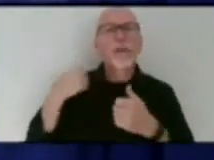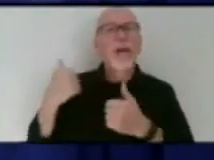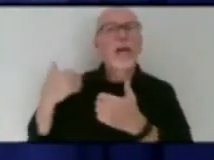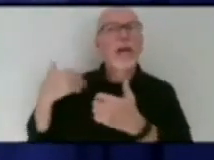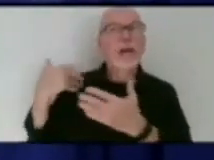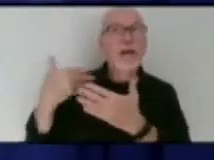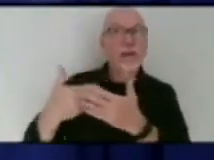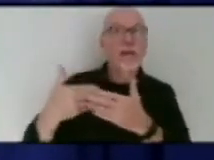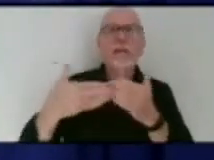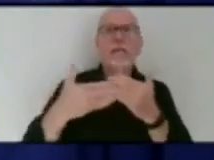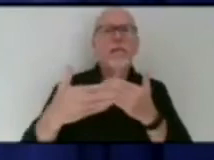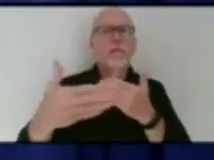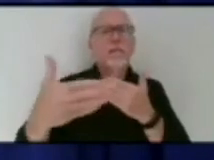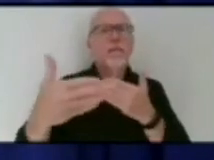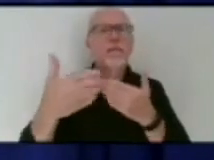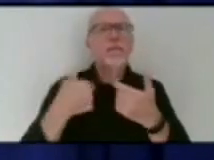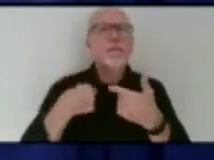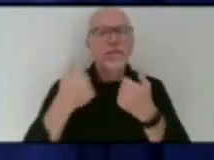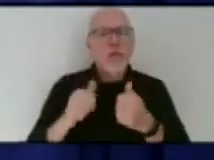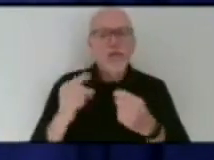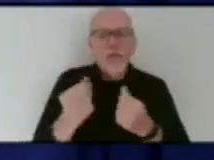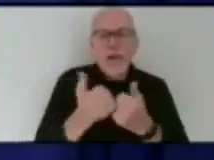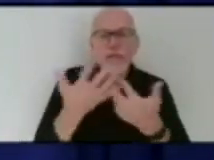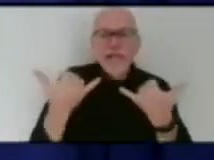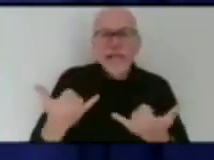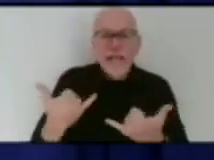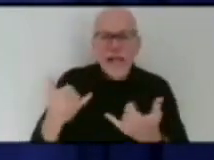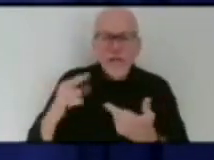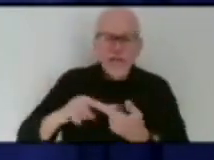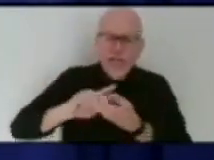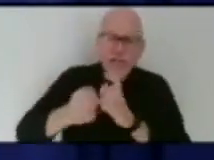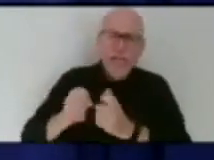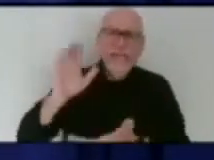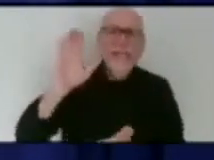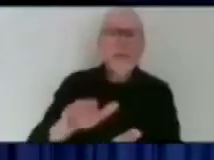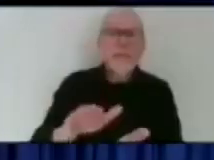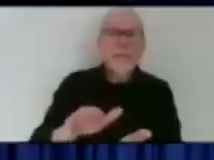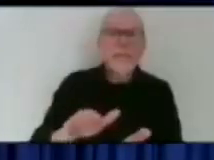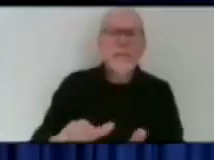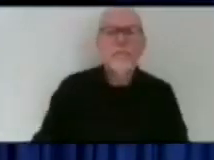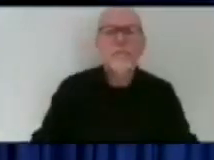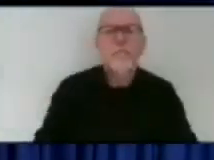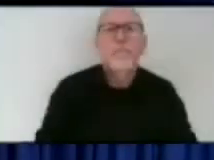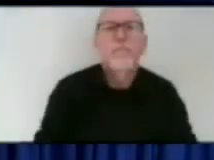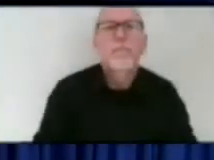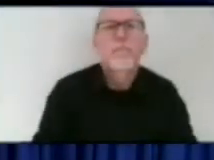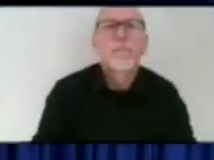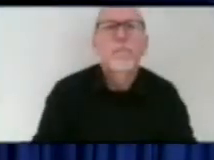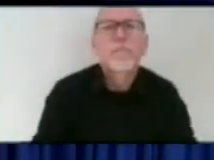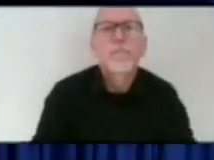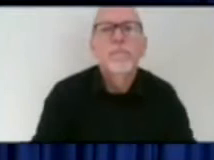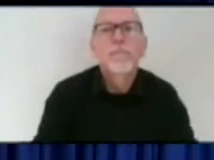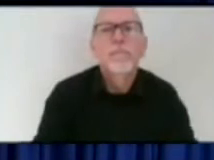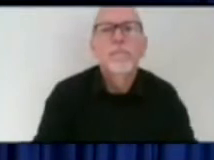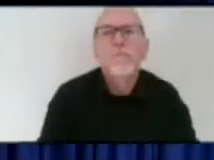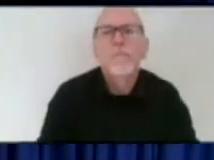the next couple and try to do everything we can right now to bend that trajectory down. You wanna add any? I think it was well, said Governor